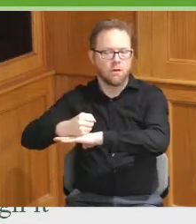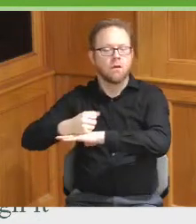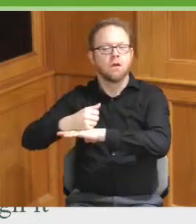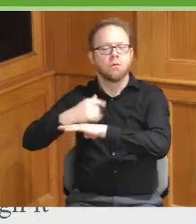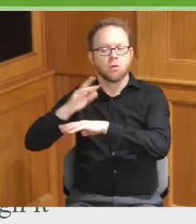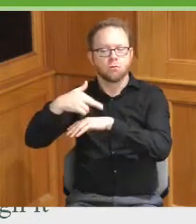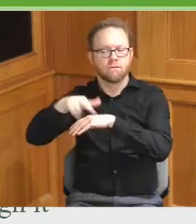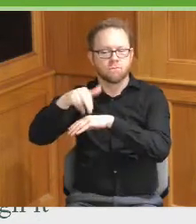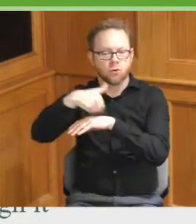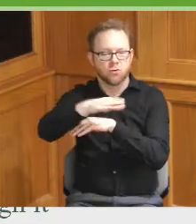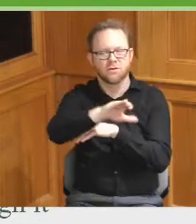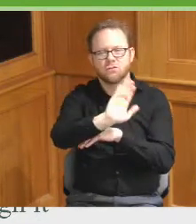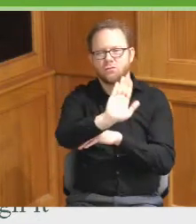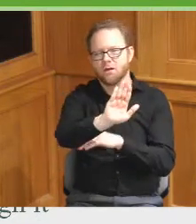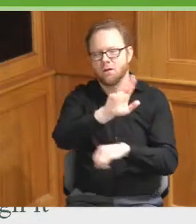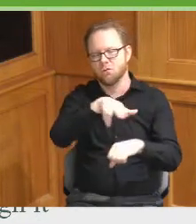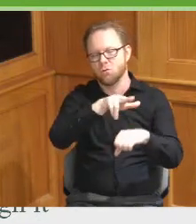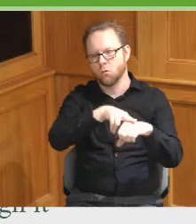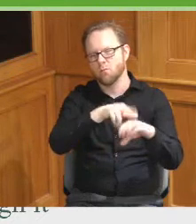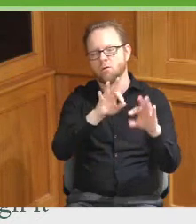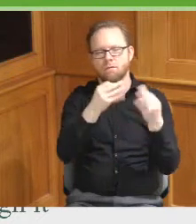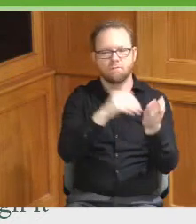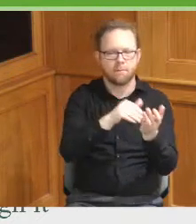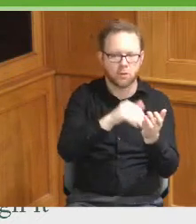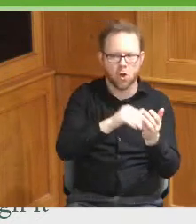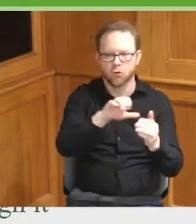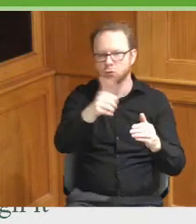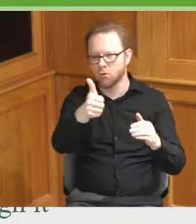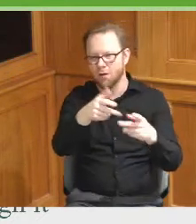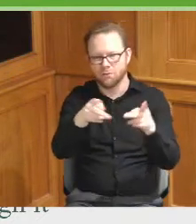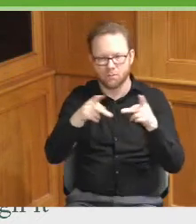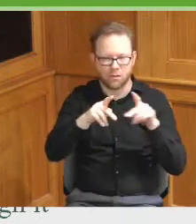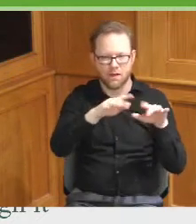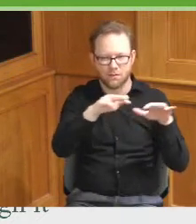those normal providers we'll be working with some of those providers we'll continue to maintain the